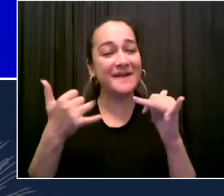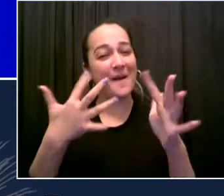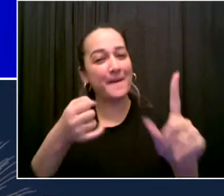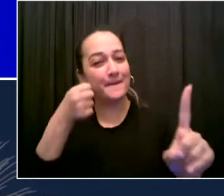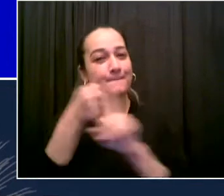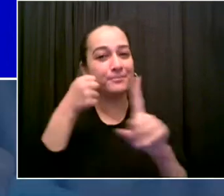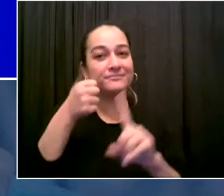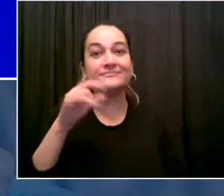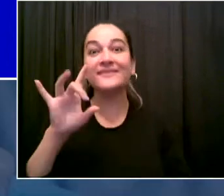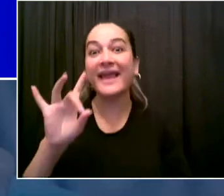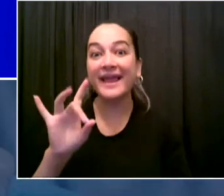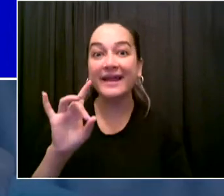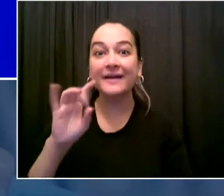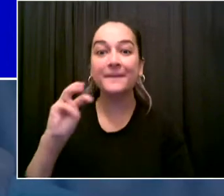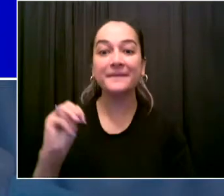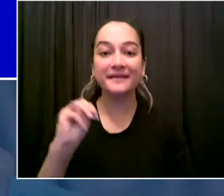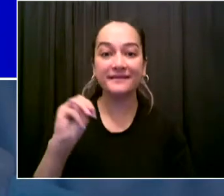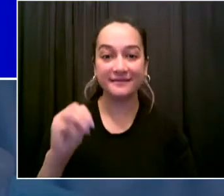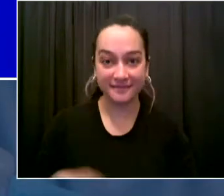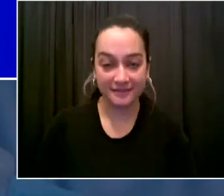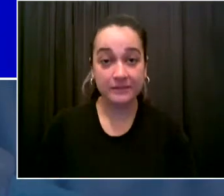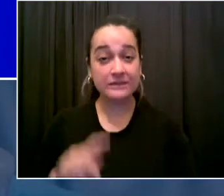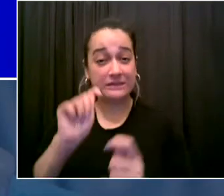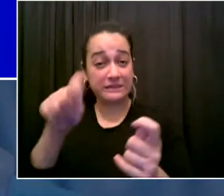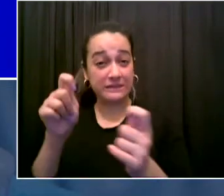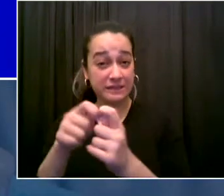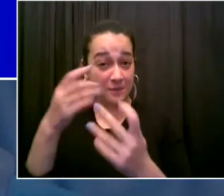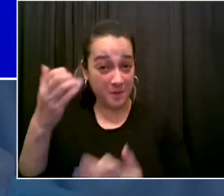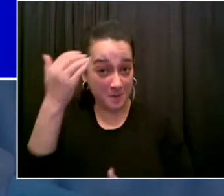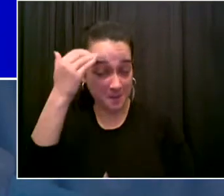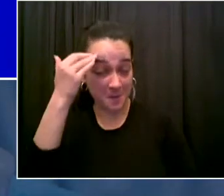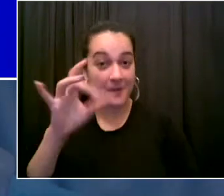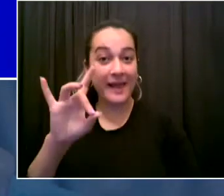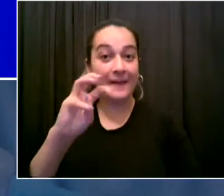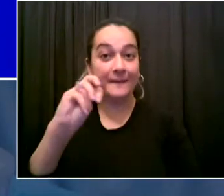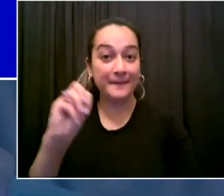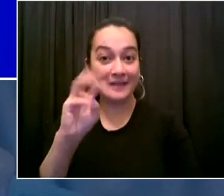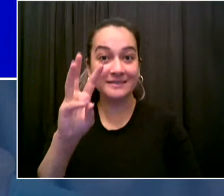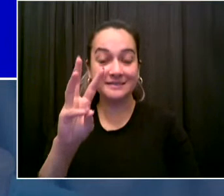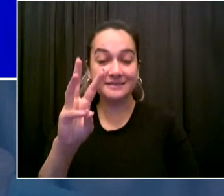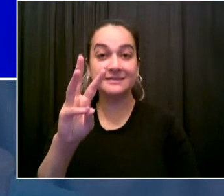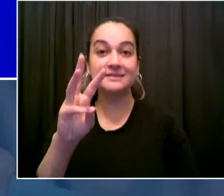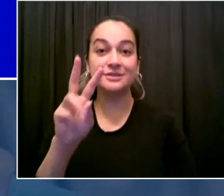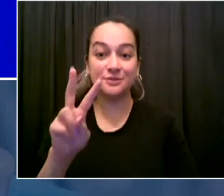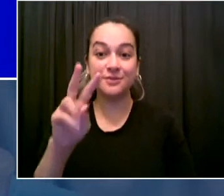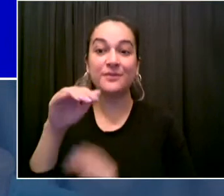CLIMBING AS WE SPEAK. BECAUSE OF THE EXTRAORDINARY OUTREACH EFFORT ,